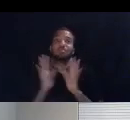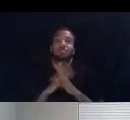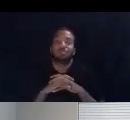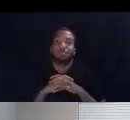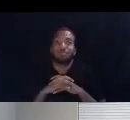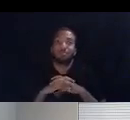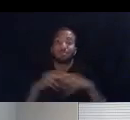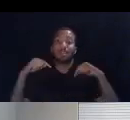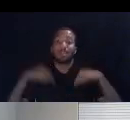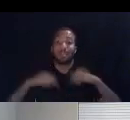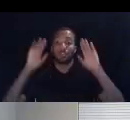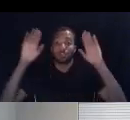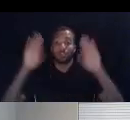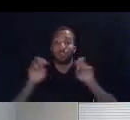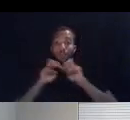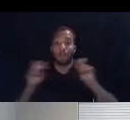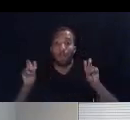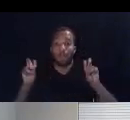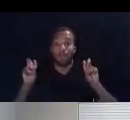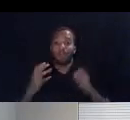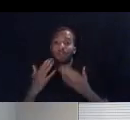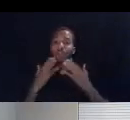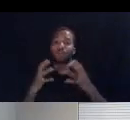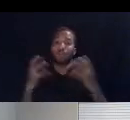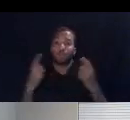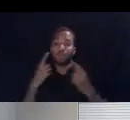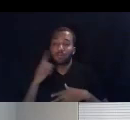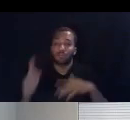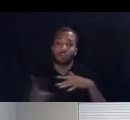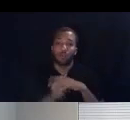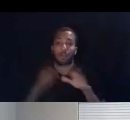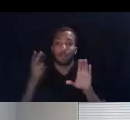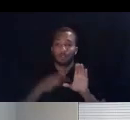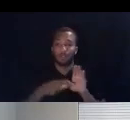This was a really great panel. Thank you so much for coming and participating and supporting the work.